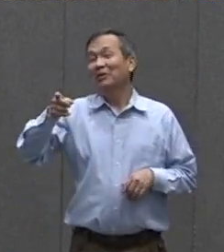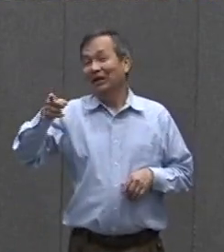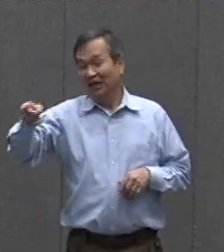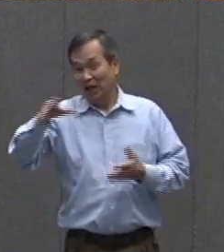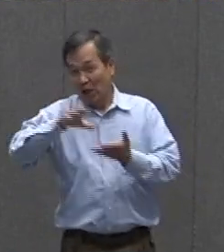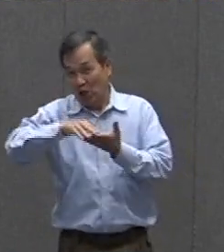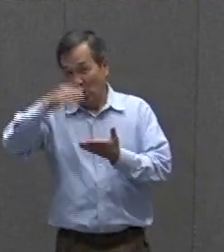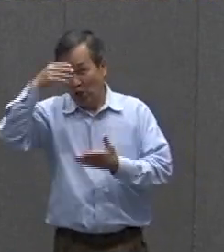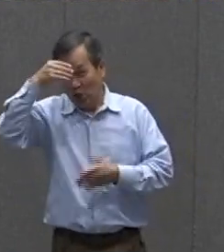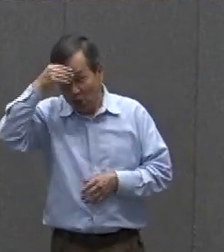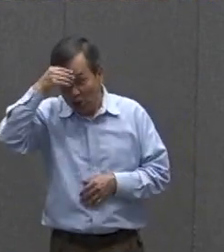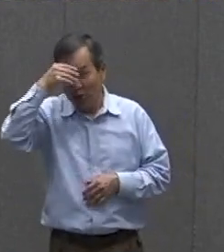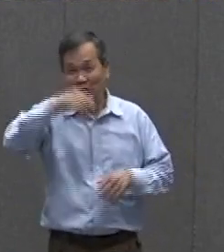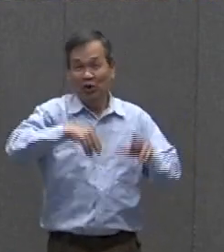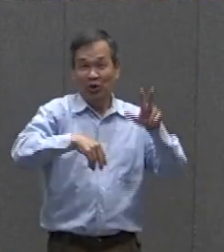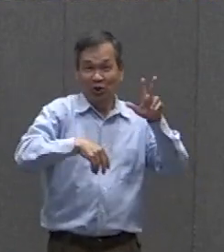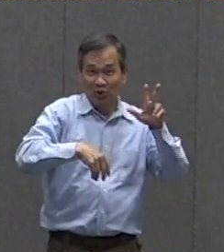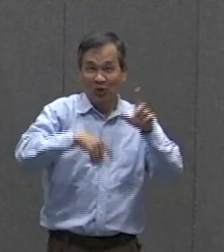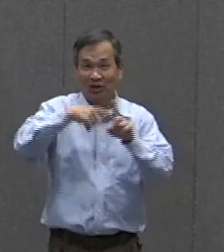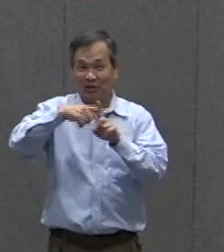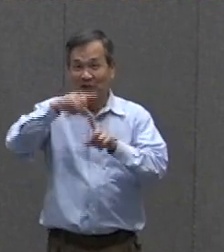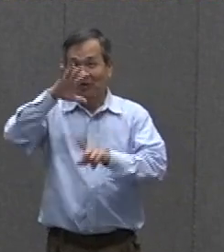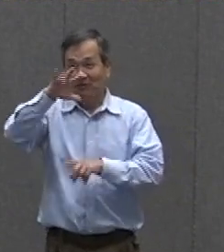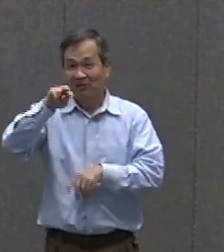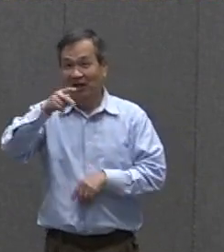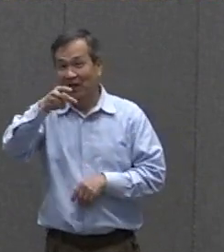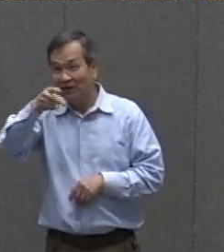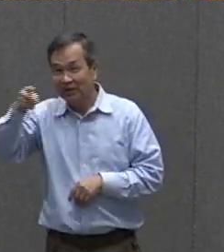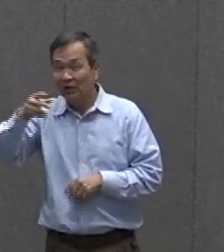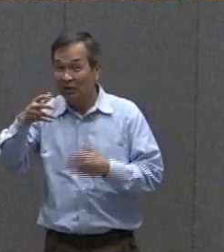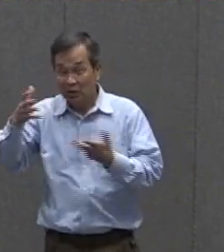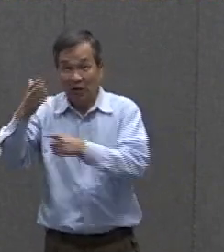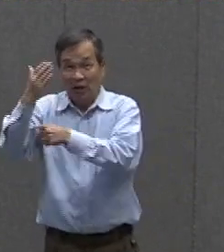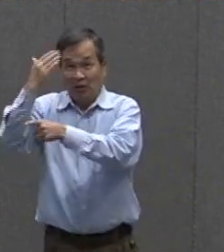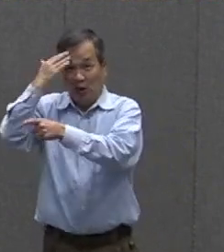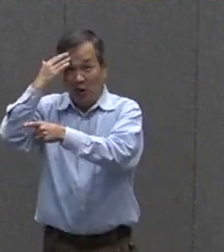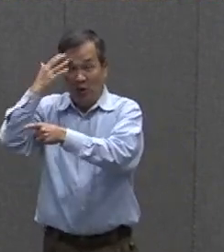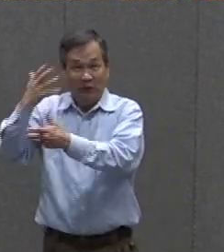what three plus five really is. So instead of prompting them that way,